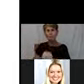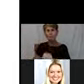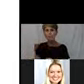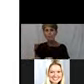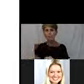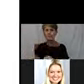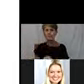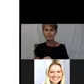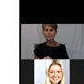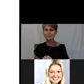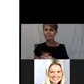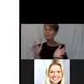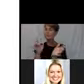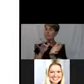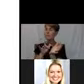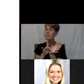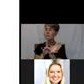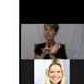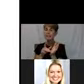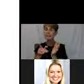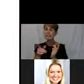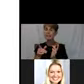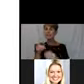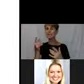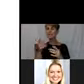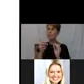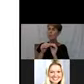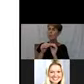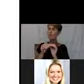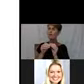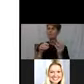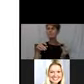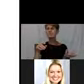We see medicine as an instrument of peace. We won't have time to go into it today,